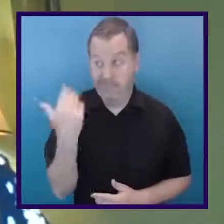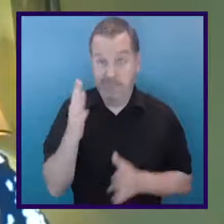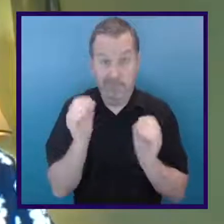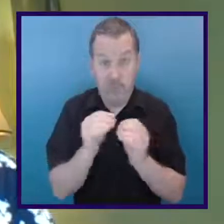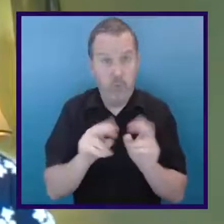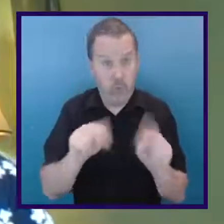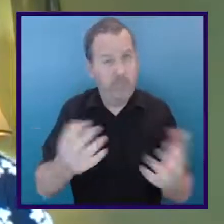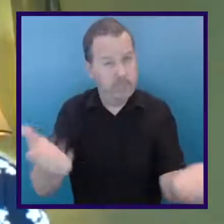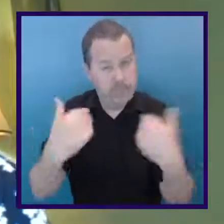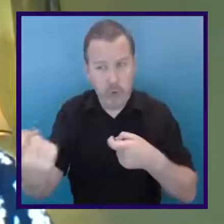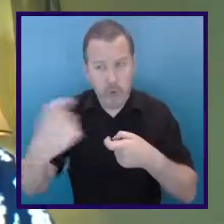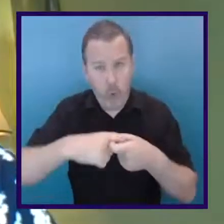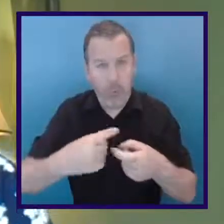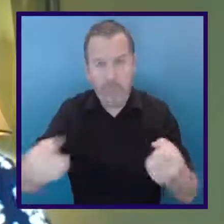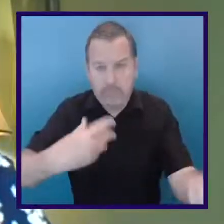posting on social media on #LanguageTrendsNI.